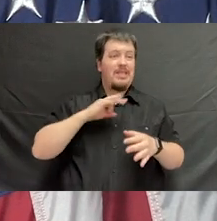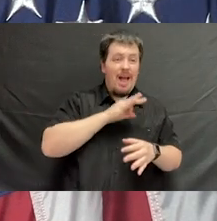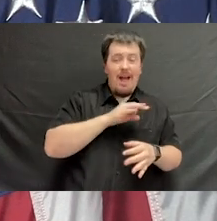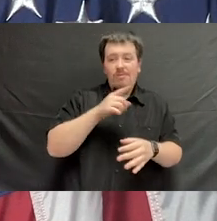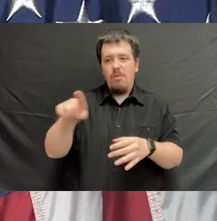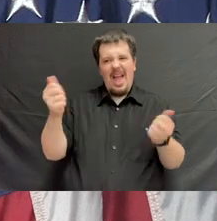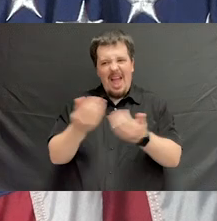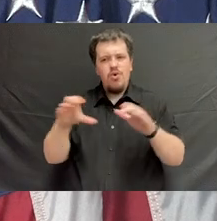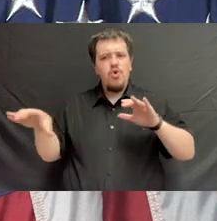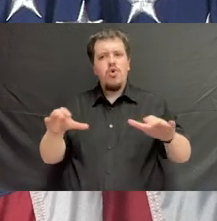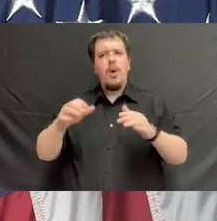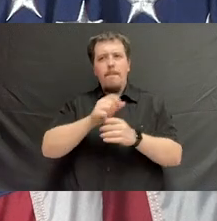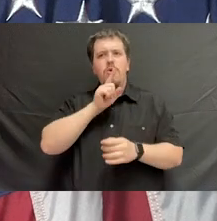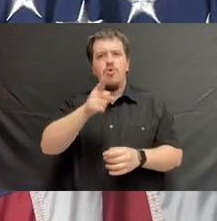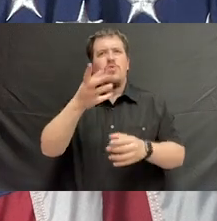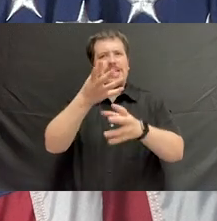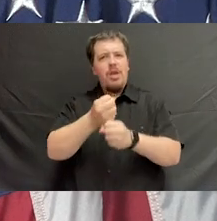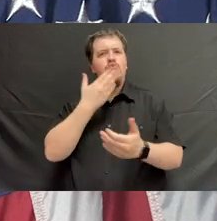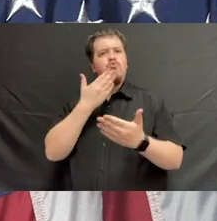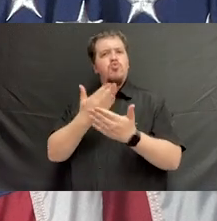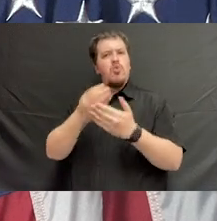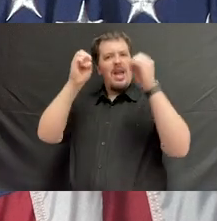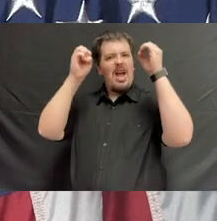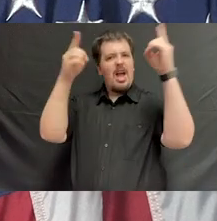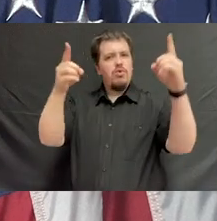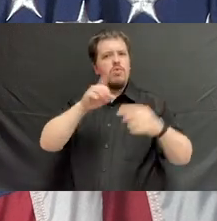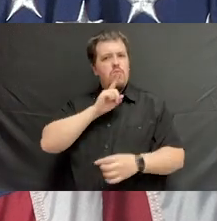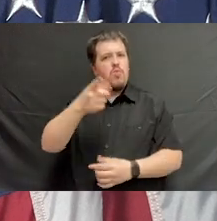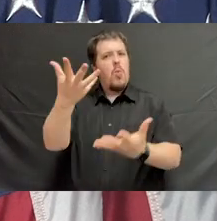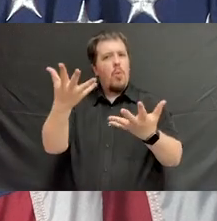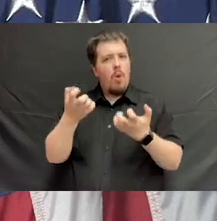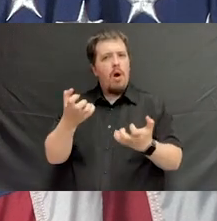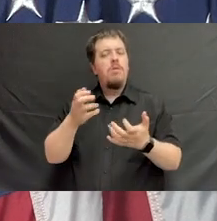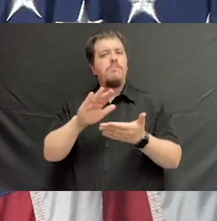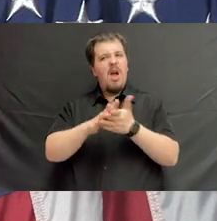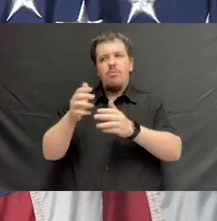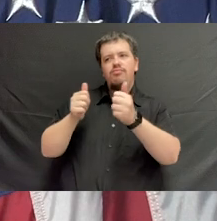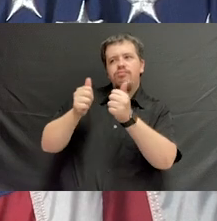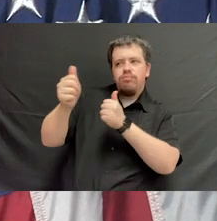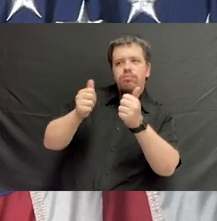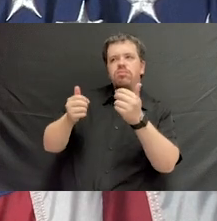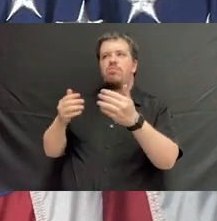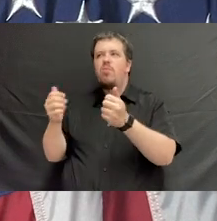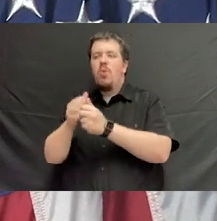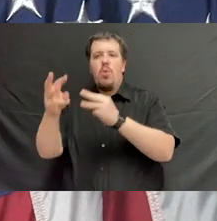at the university to see that you get the quality education that you certainly want to to be able to compete in the world today.